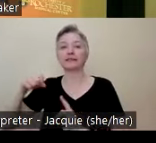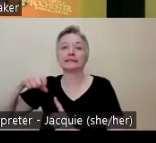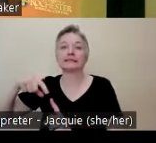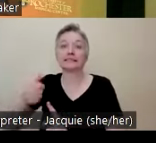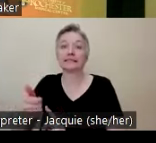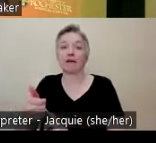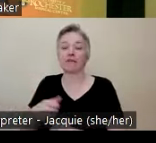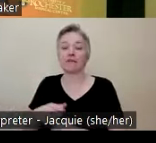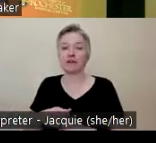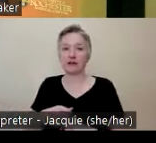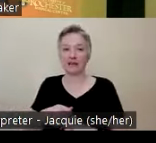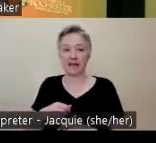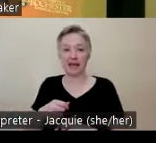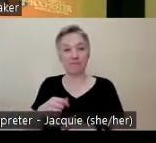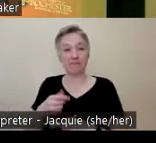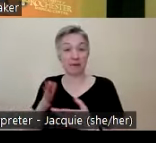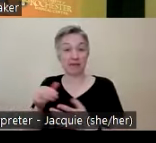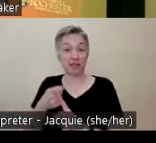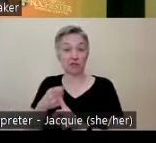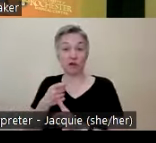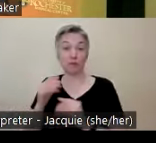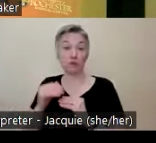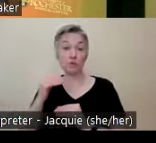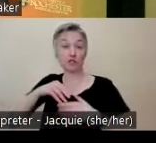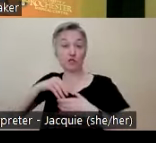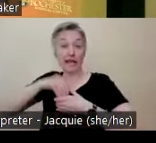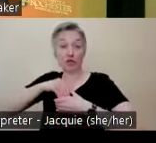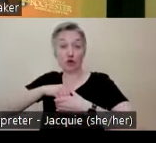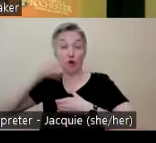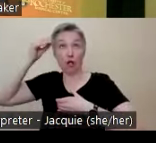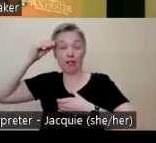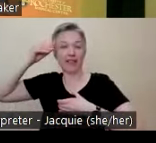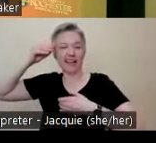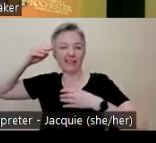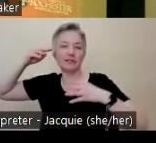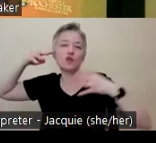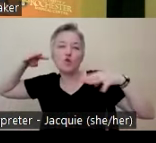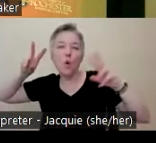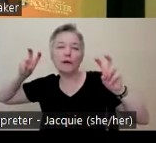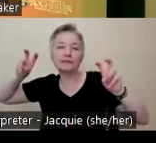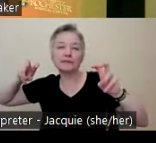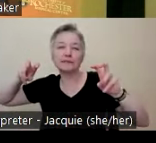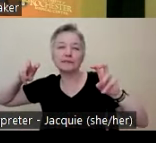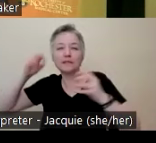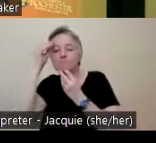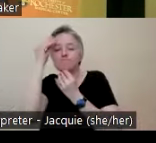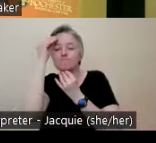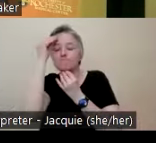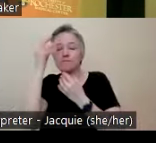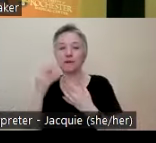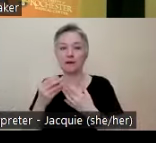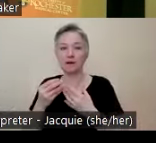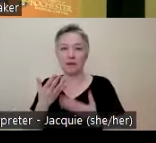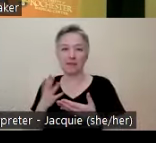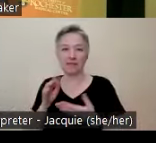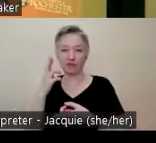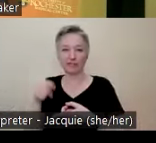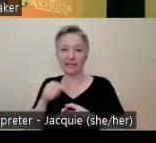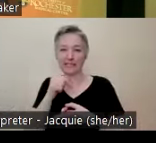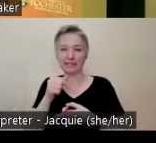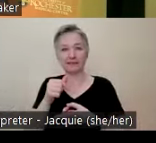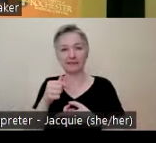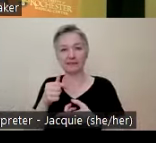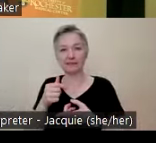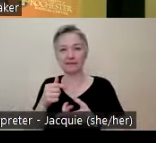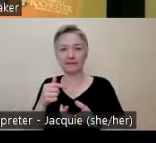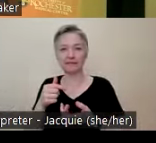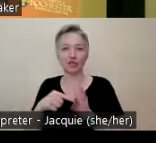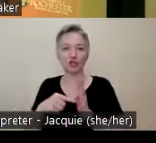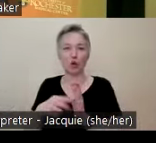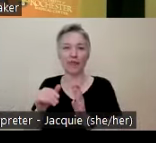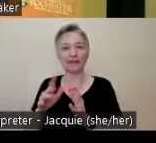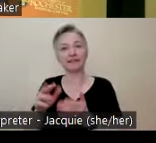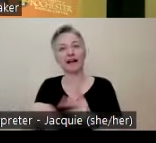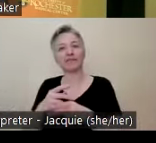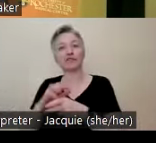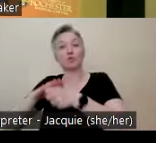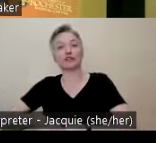internal noise basically and that's why they don't uh yeah show the suppression I possibly